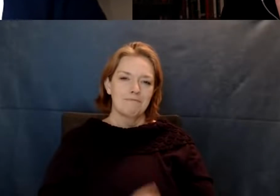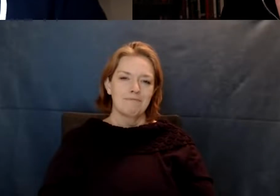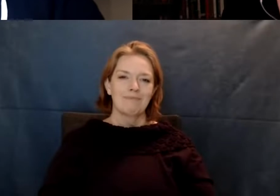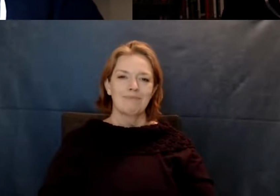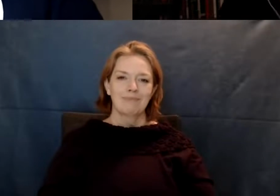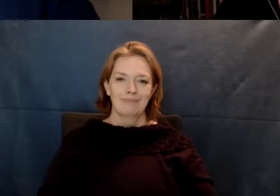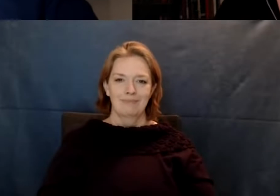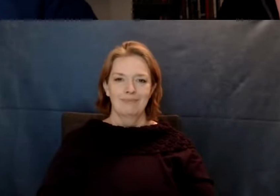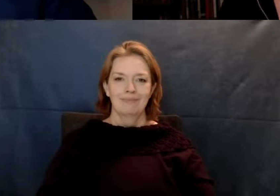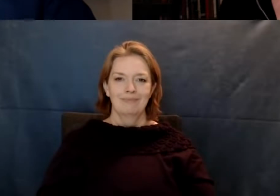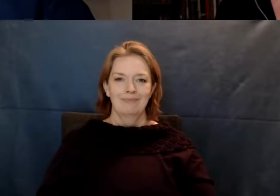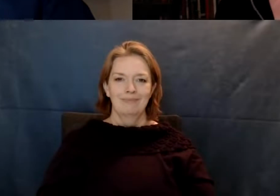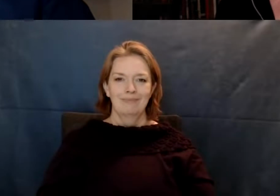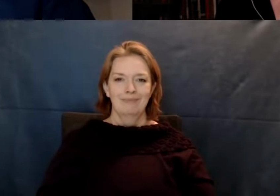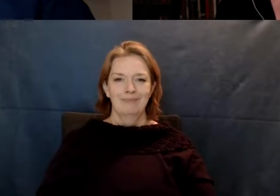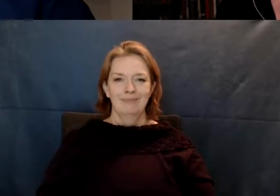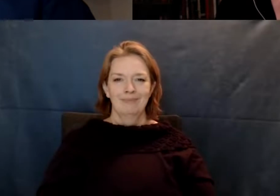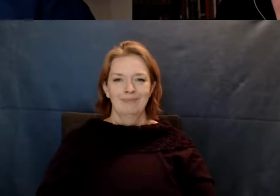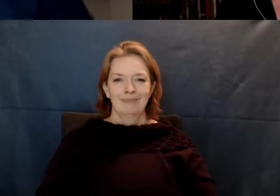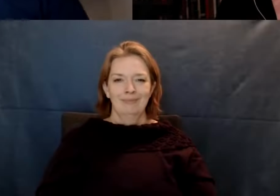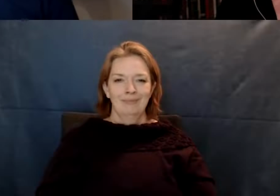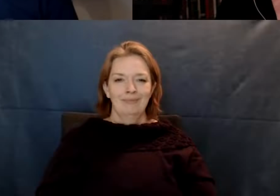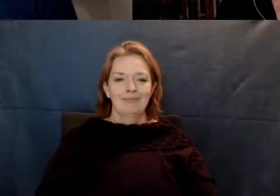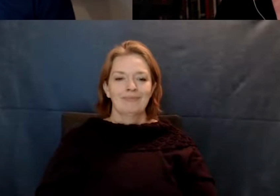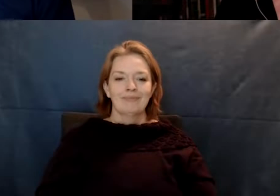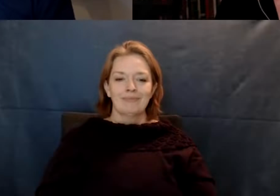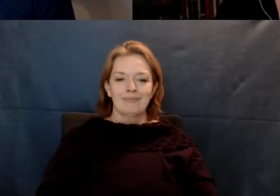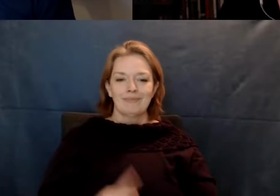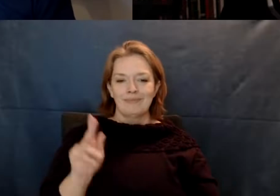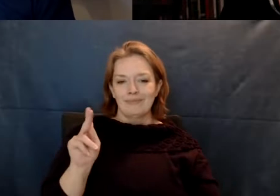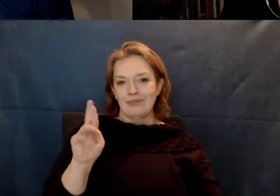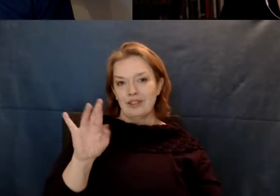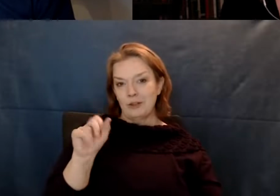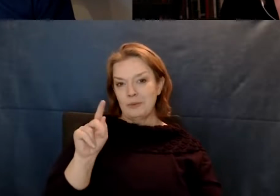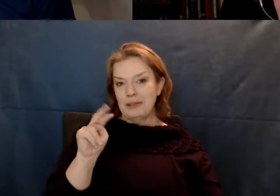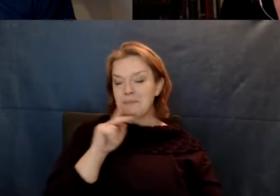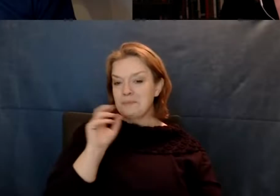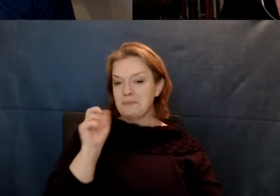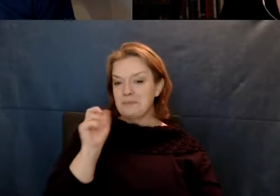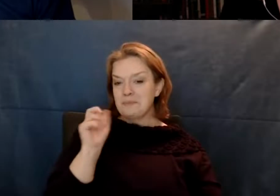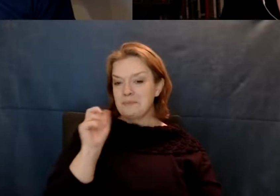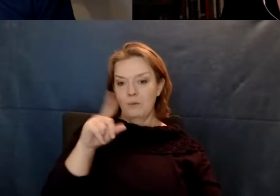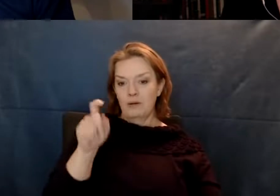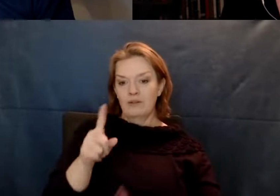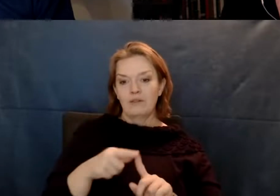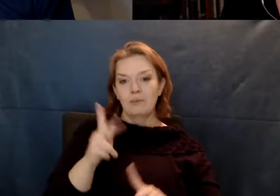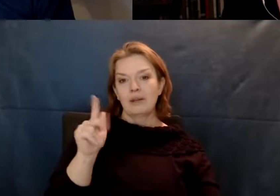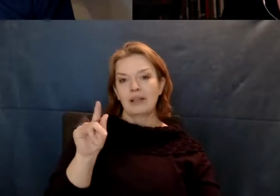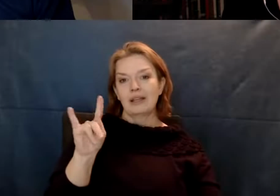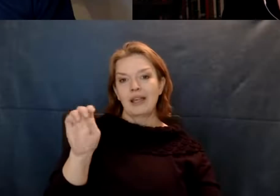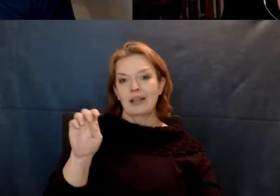K: All right we've got a question from Catie Young: What's surfacing that surprised you